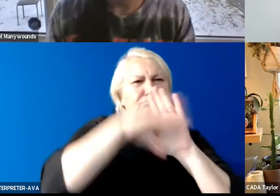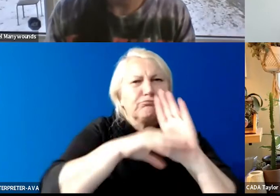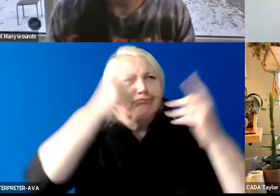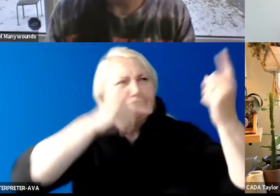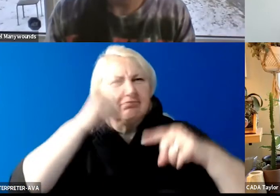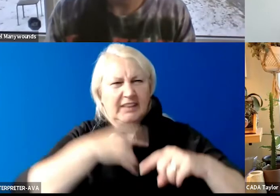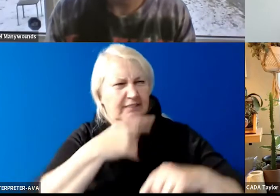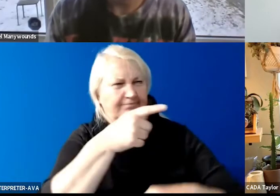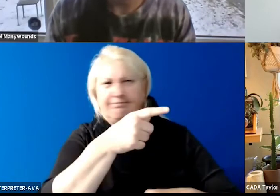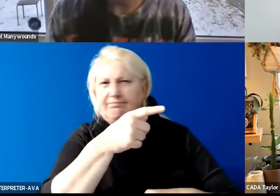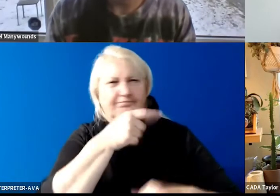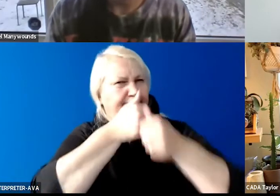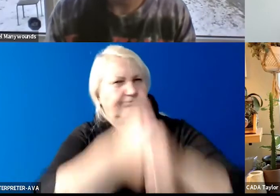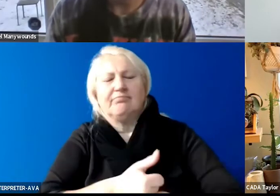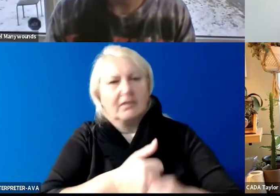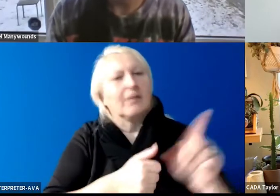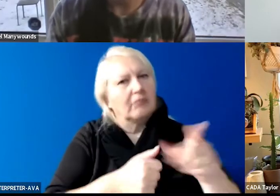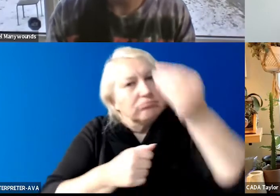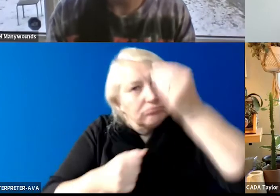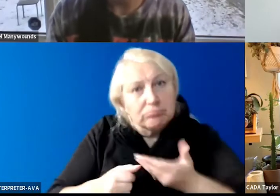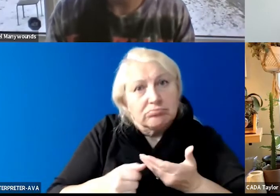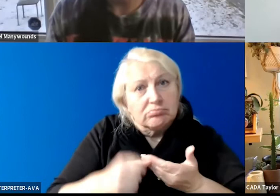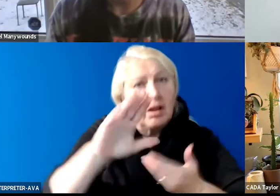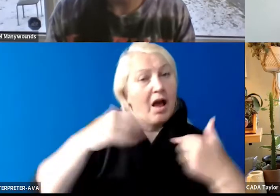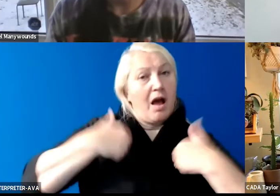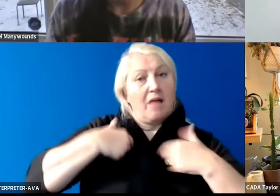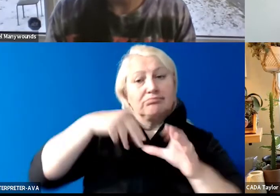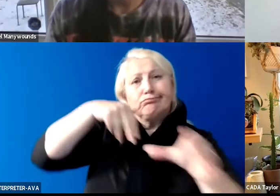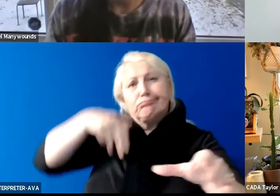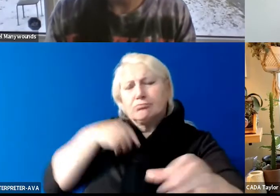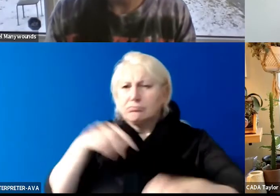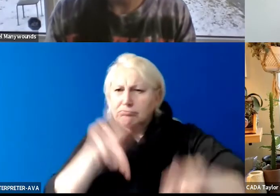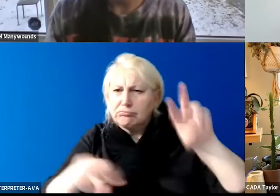an active bystander is to help ensure that we are collectively adhering to the group agreements and